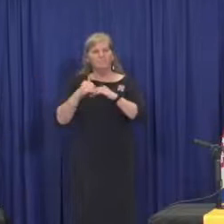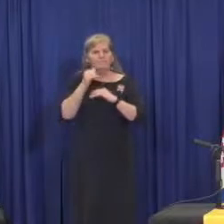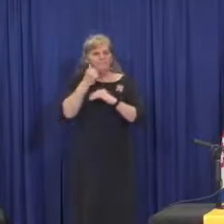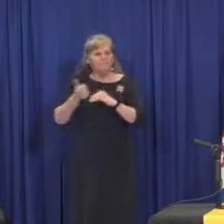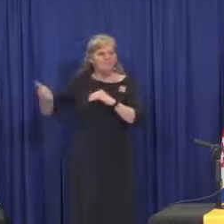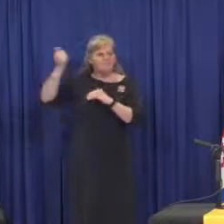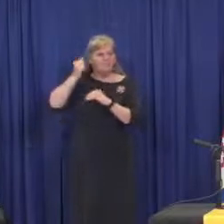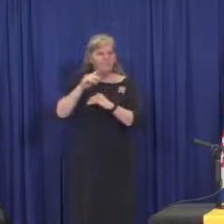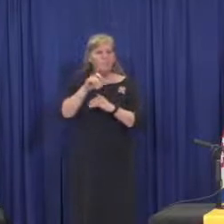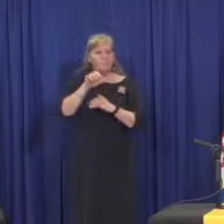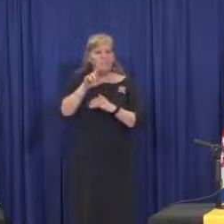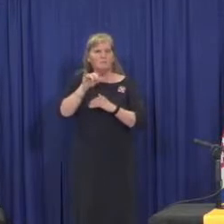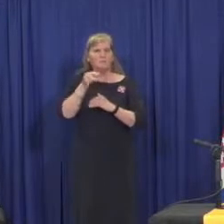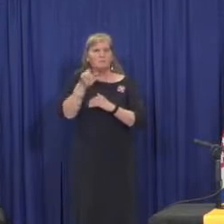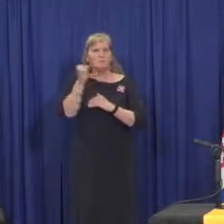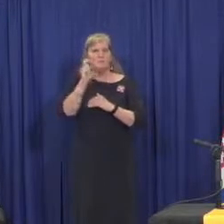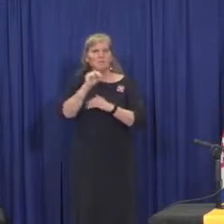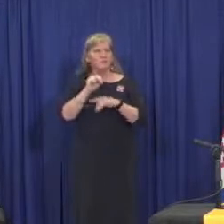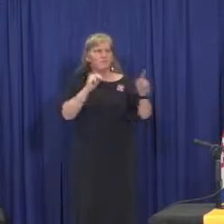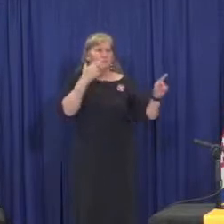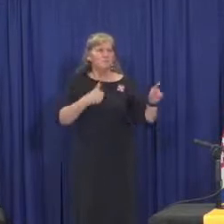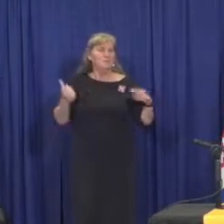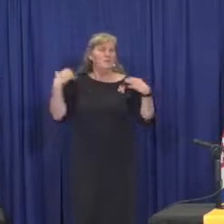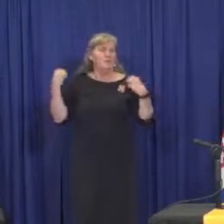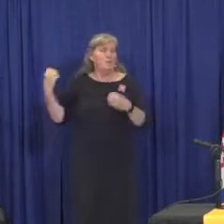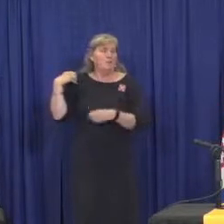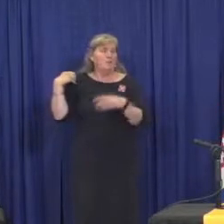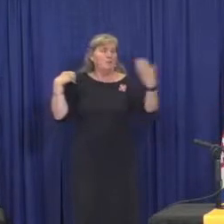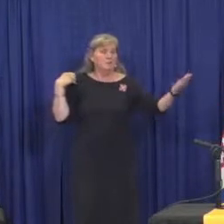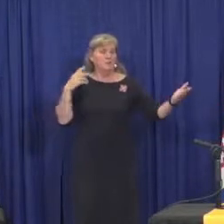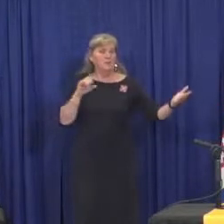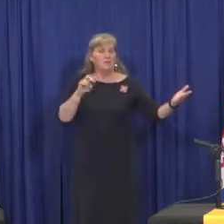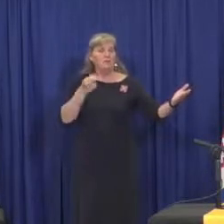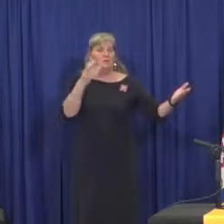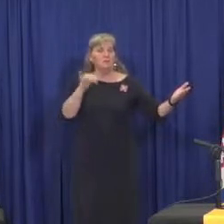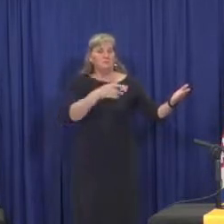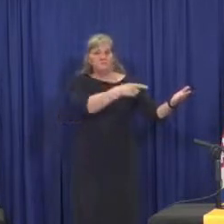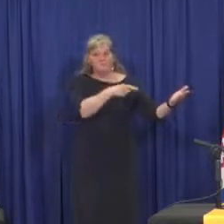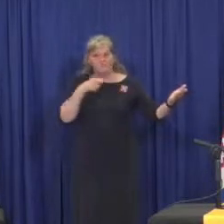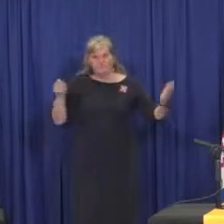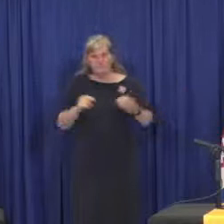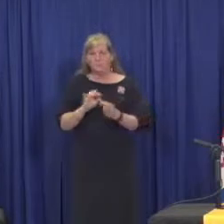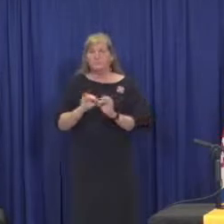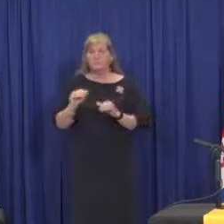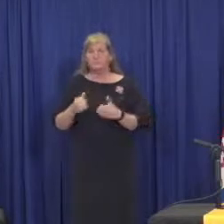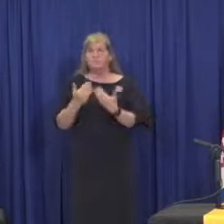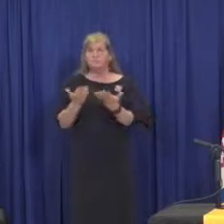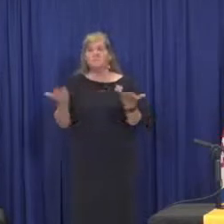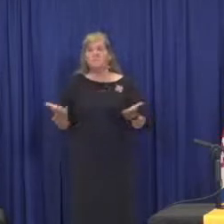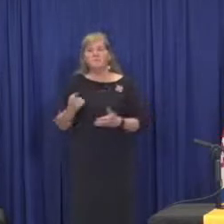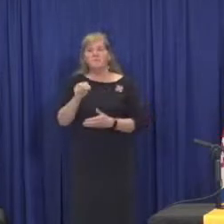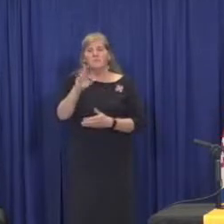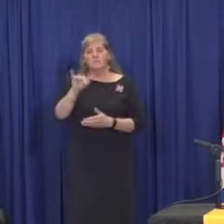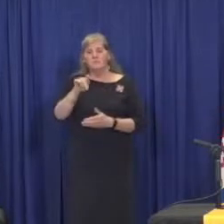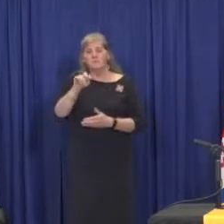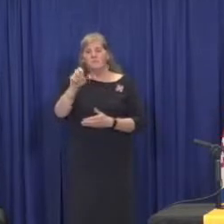Chief Peter Johnston and Yukon she Medical Officer of Health Doctor Brendan Hanley.